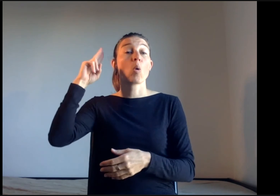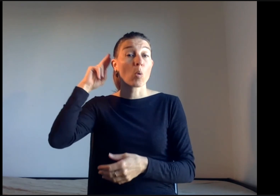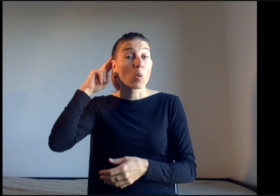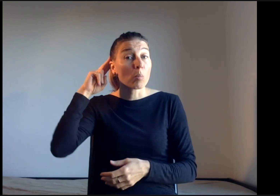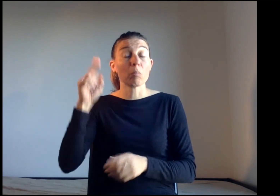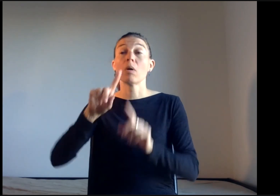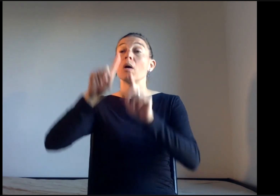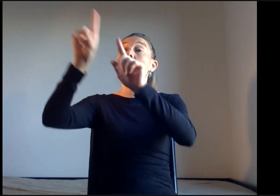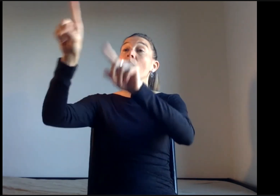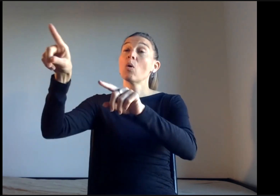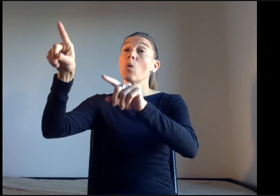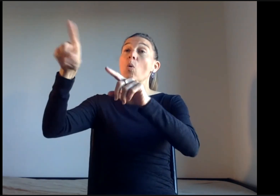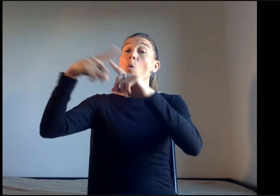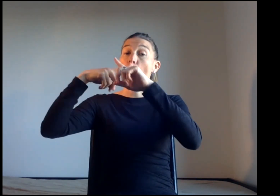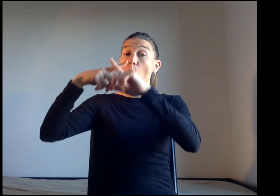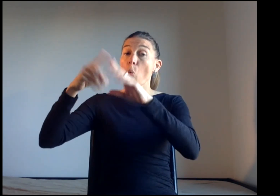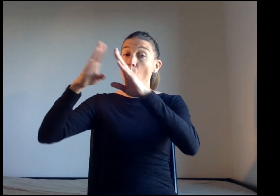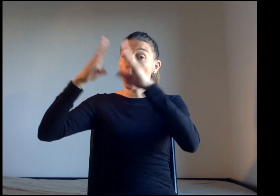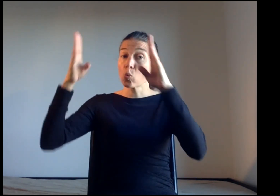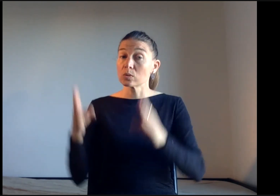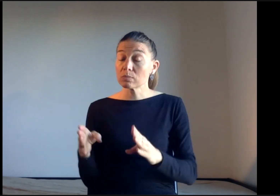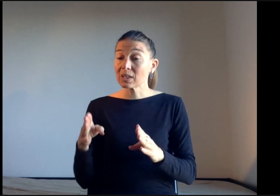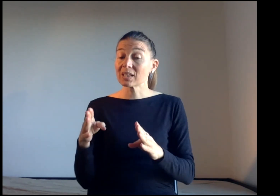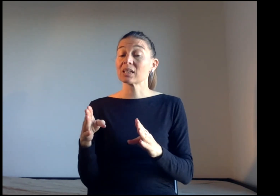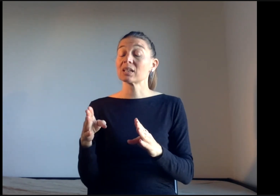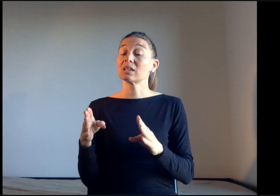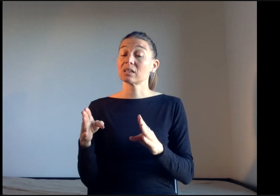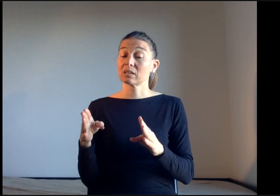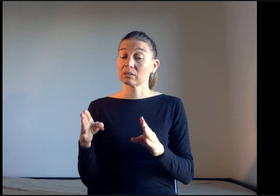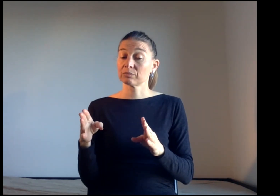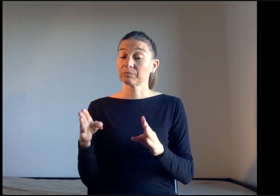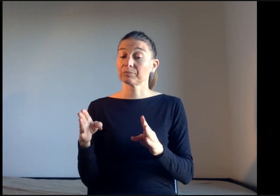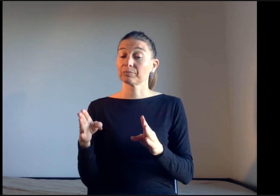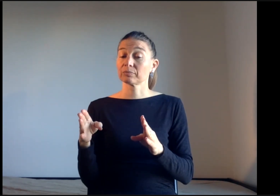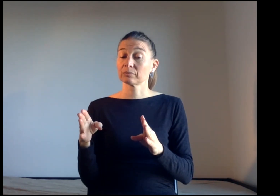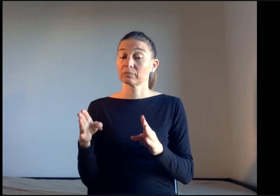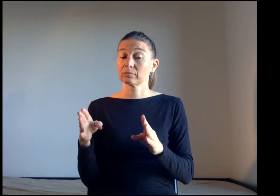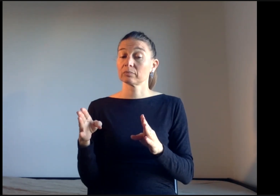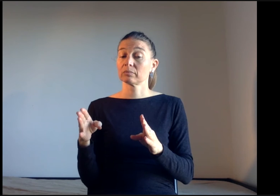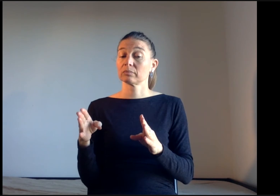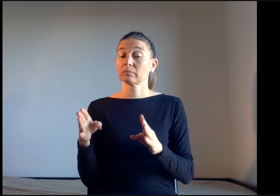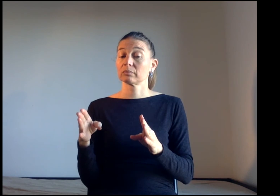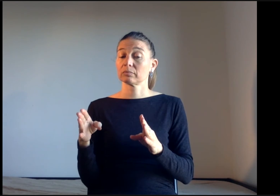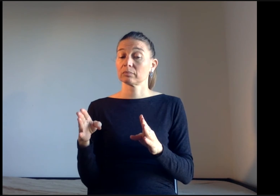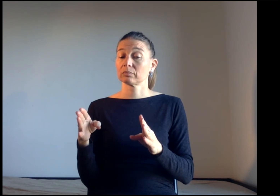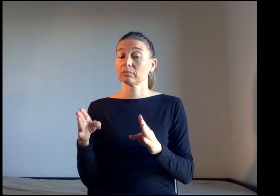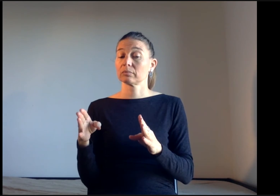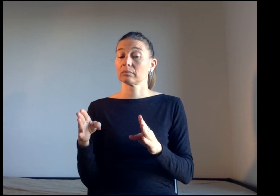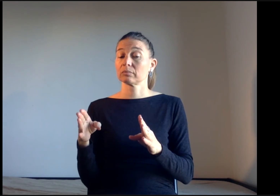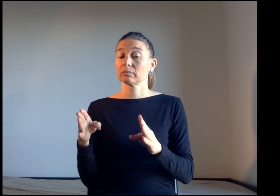Because all that is needed... Care, hospitals...